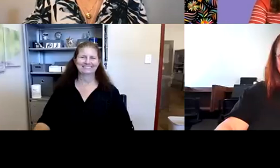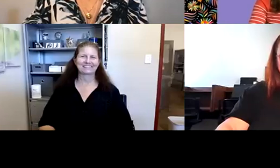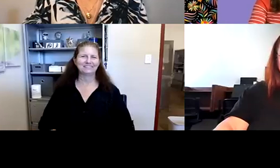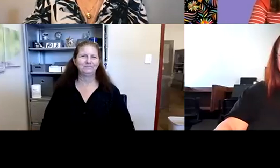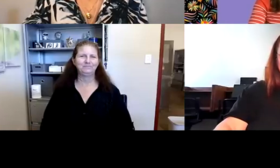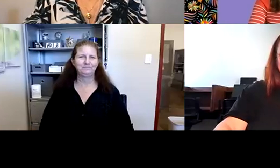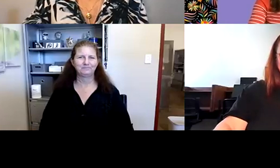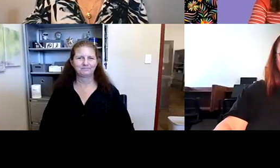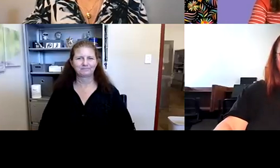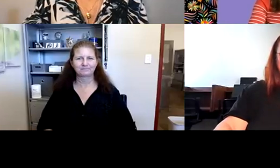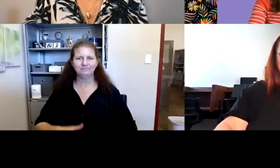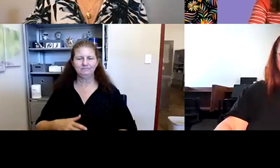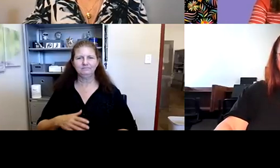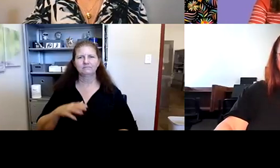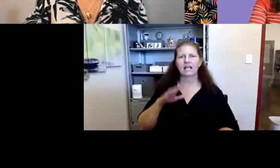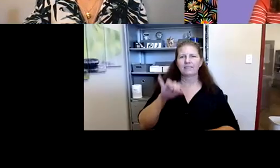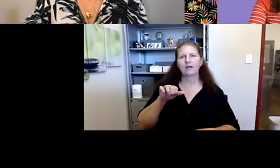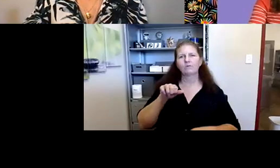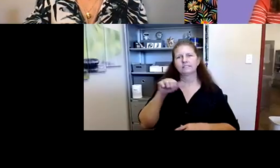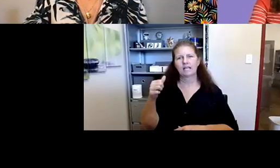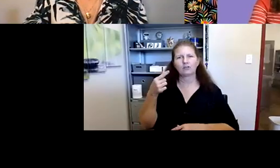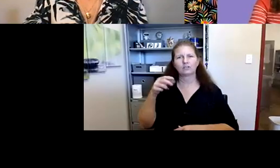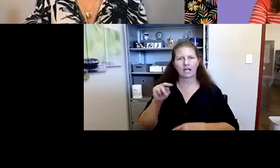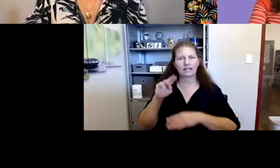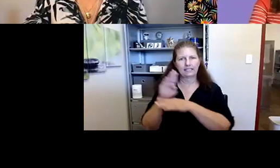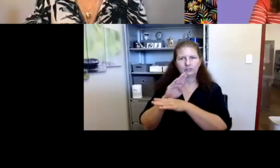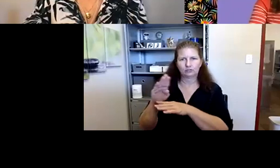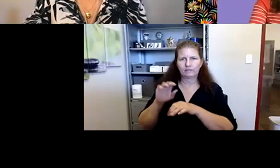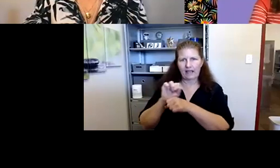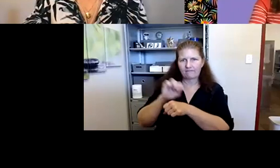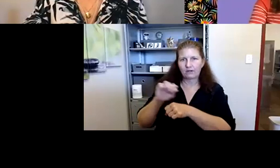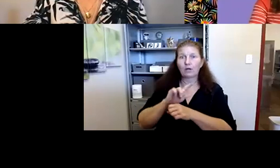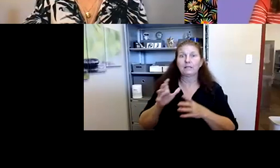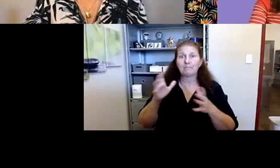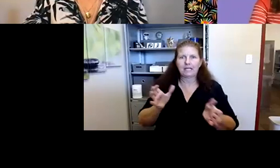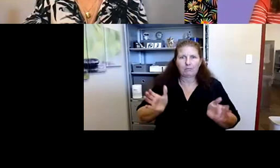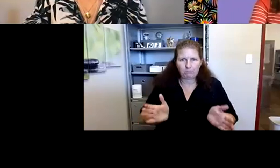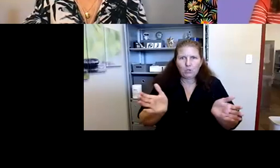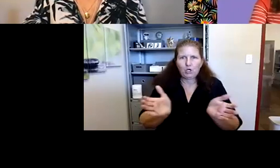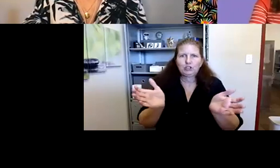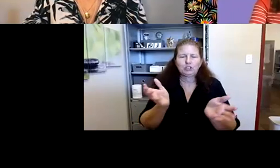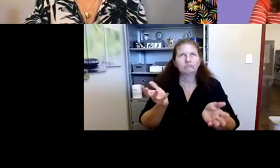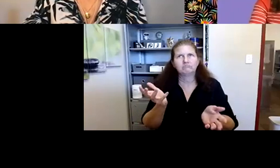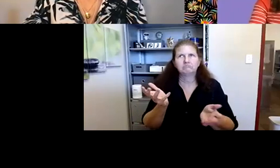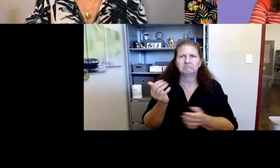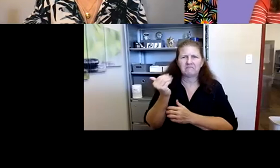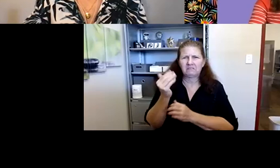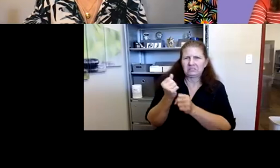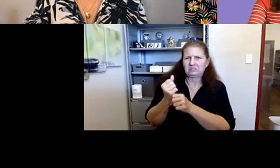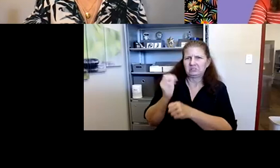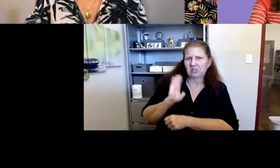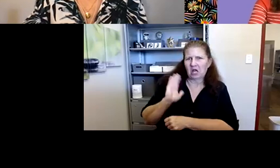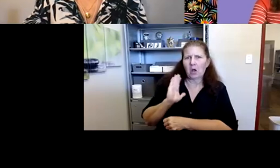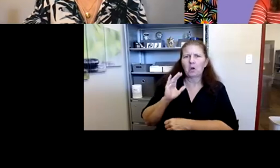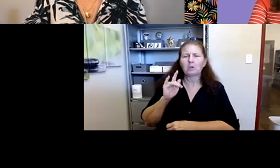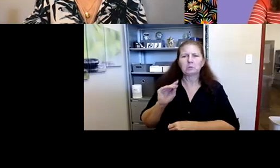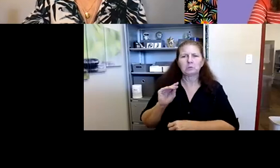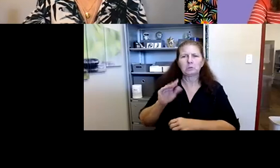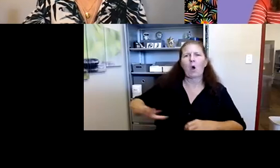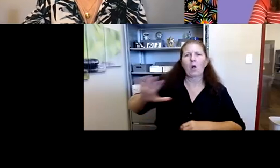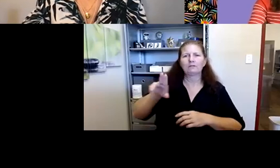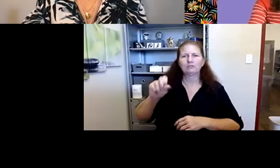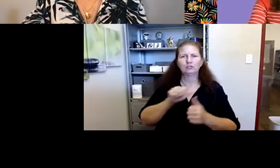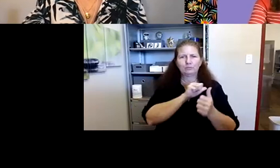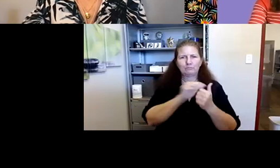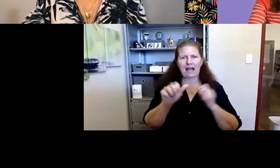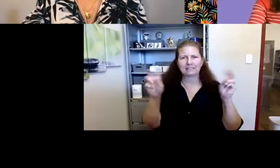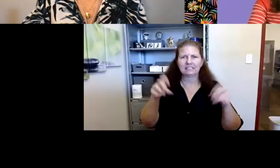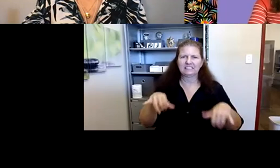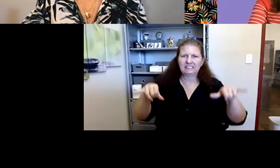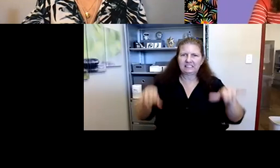Robyn Thomas: and that was another gun industry effort. There was a um, a big push about fifteen years ago, twenty years ago, across the country to pass standard ground laws